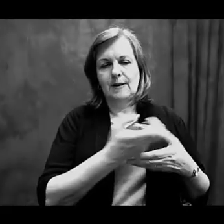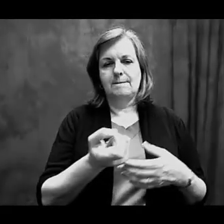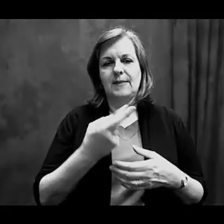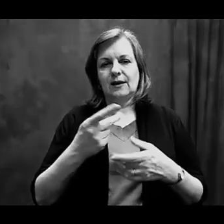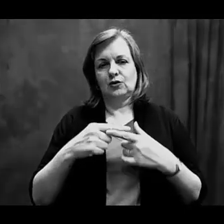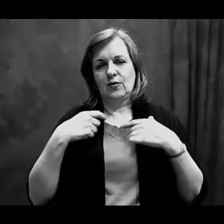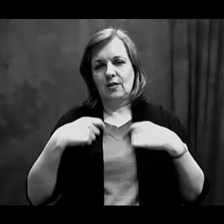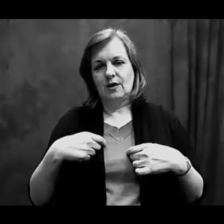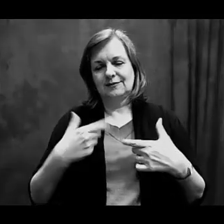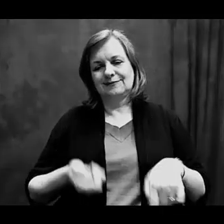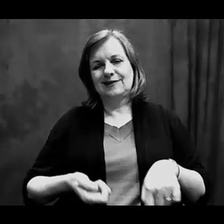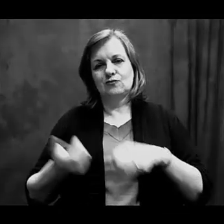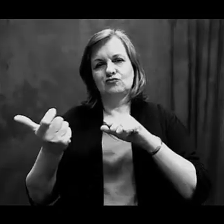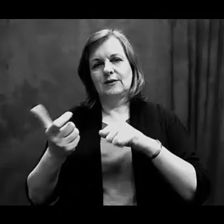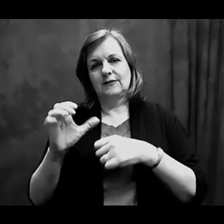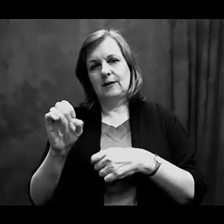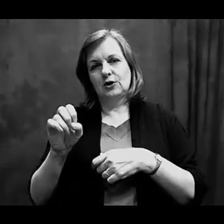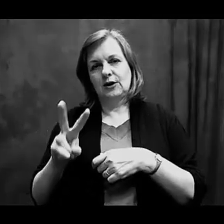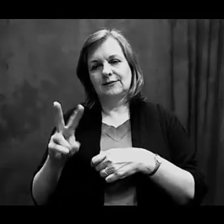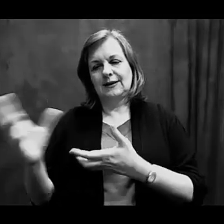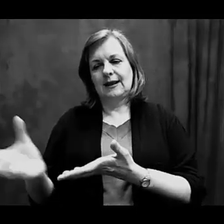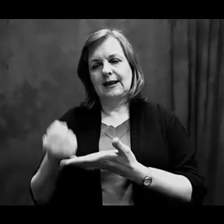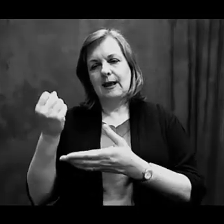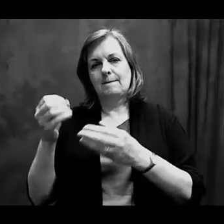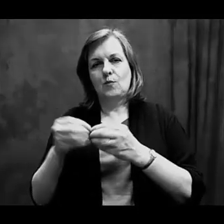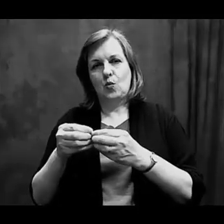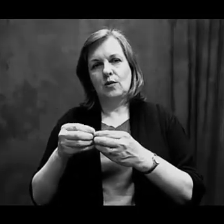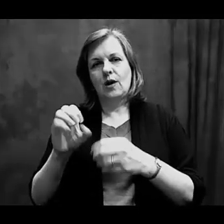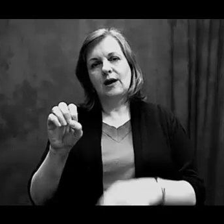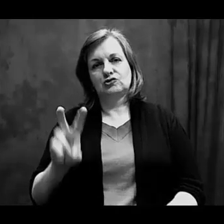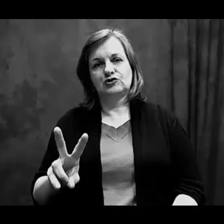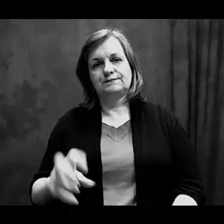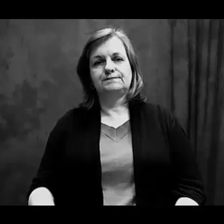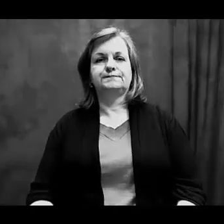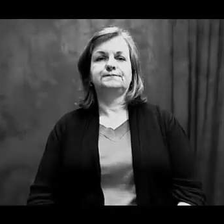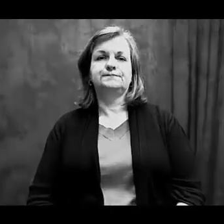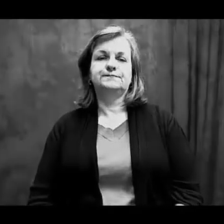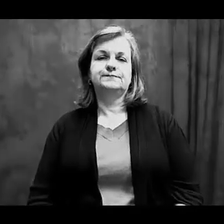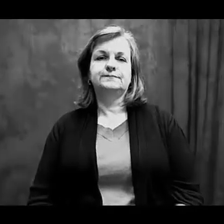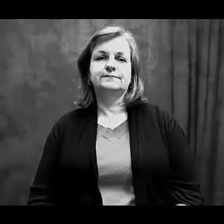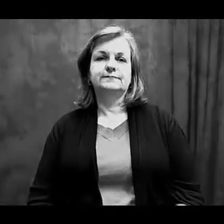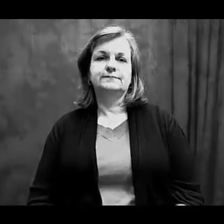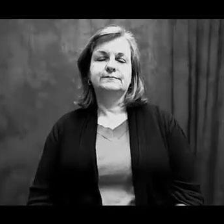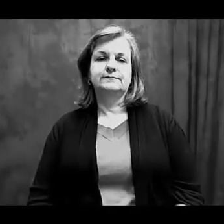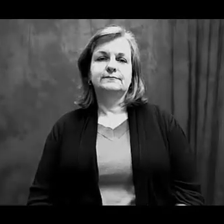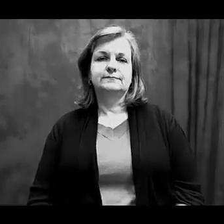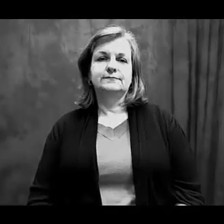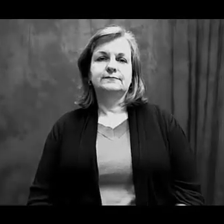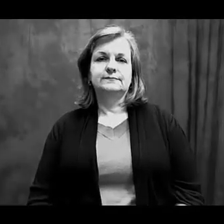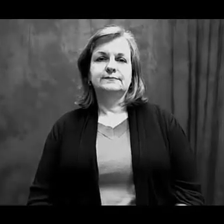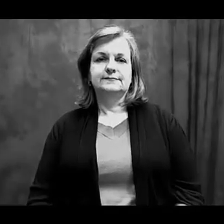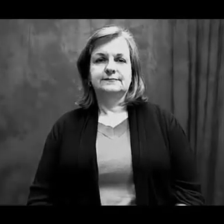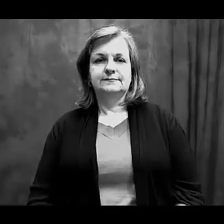exchange at the tissues -- we return eventually to your lungs -- get rid of the carbon dioxide